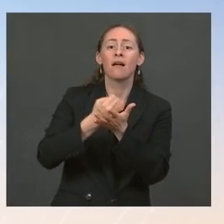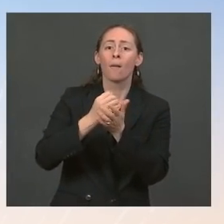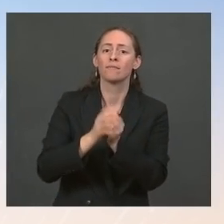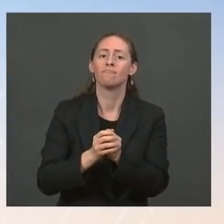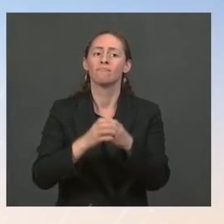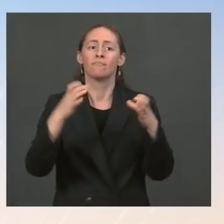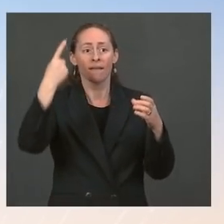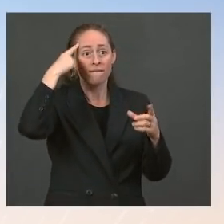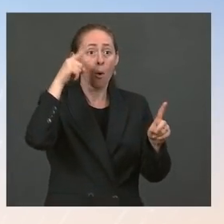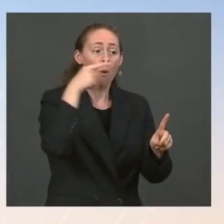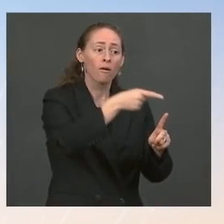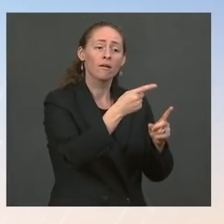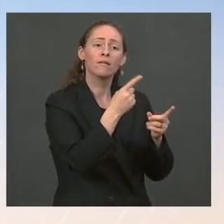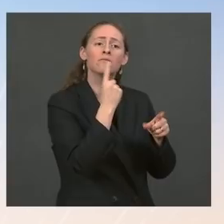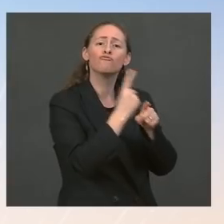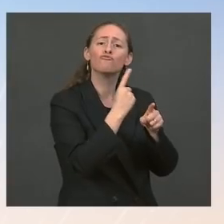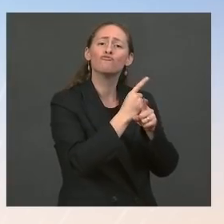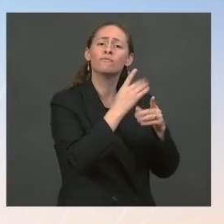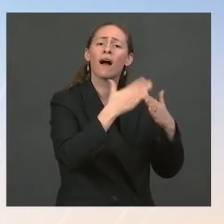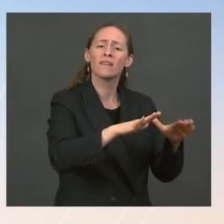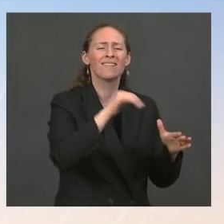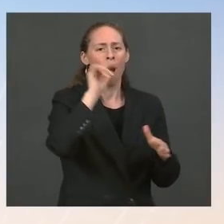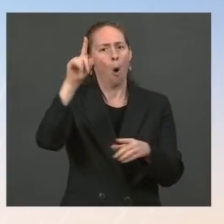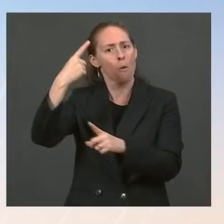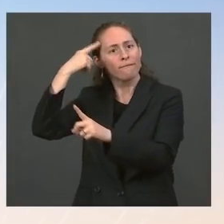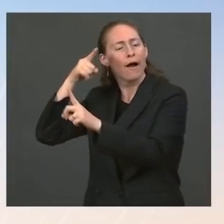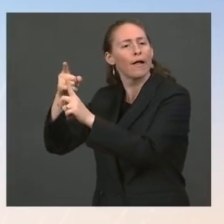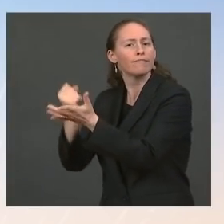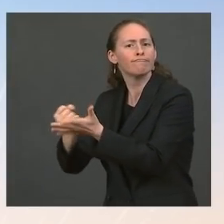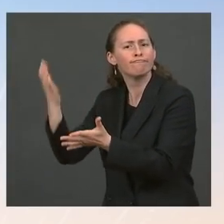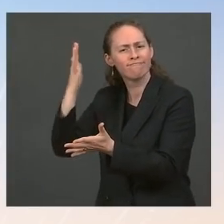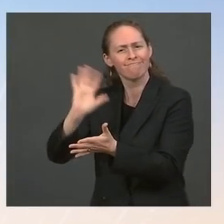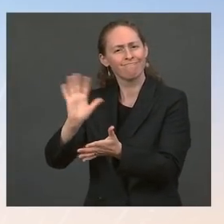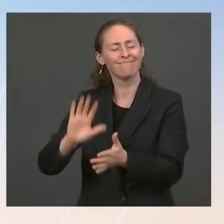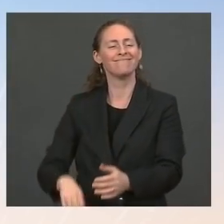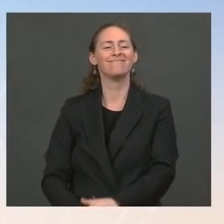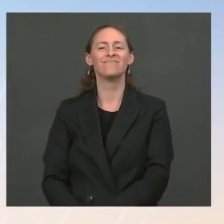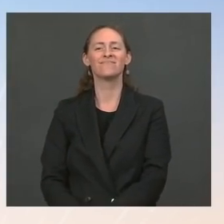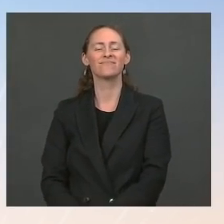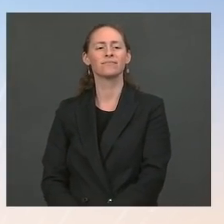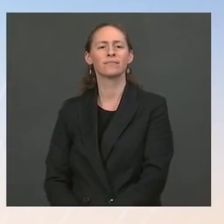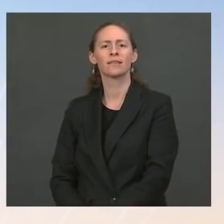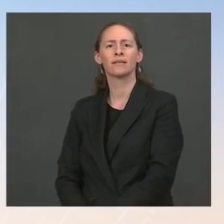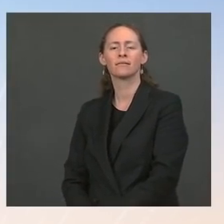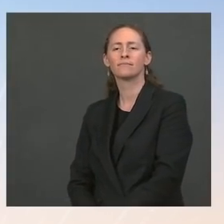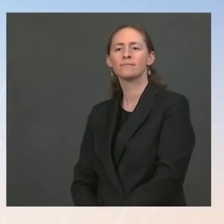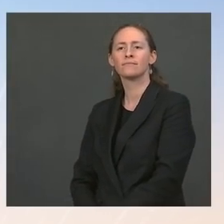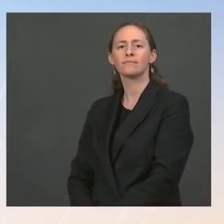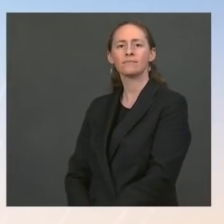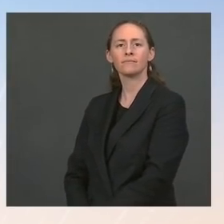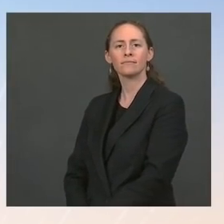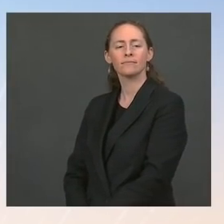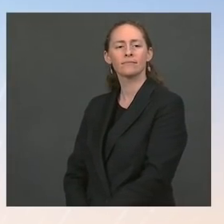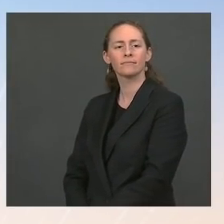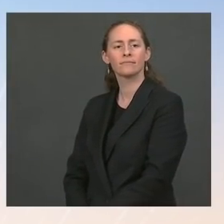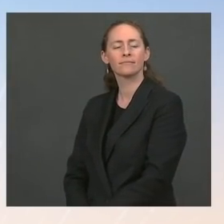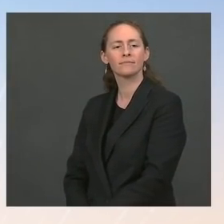Alex, why don't you kick us off. The Press: Two foreign and one on nominations. To start, can you update us on the status of the U.S.